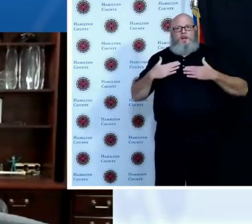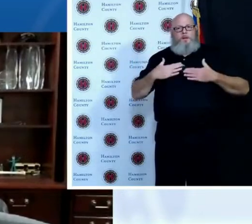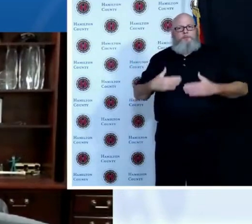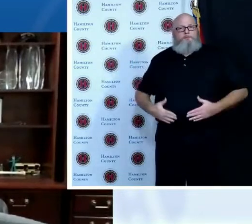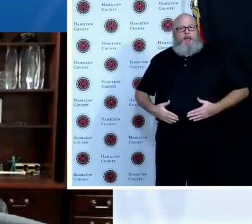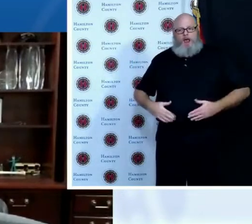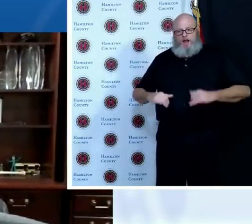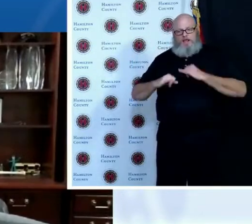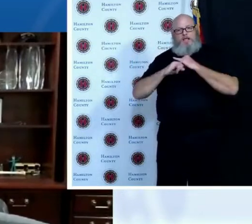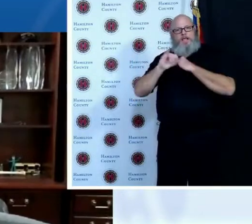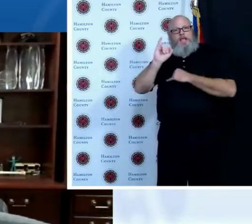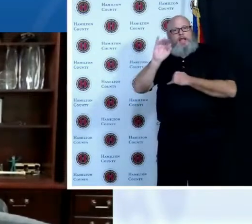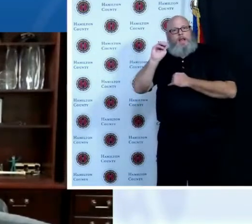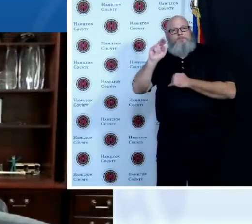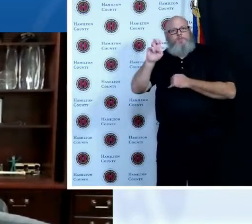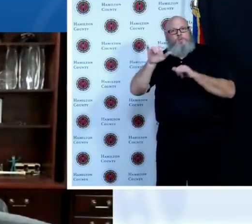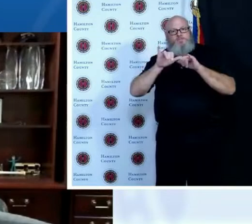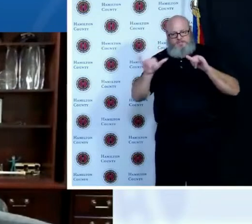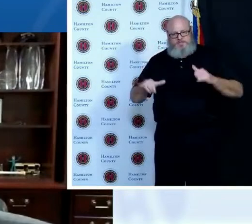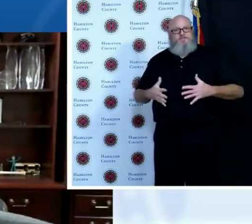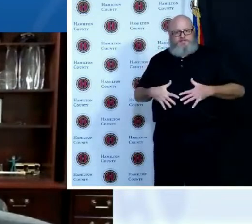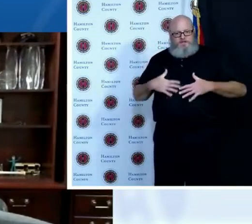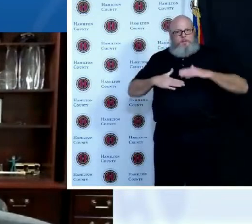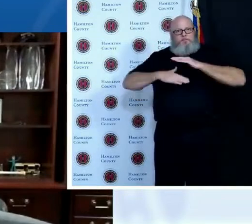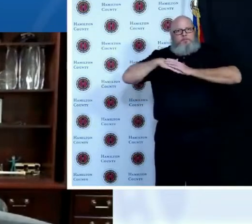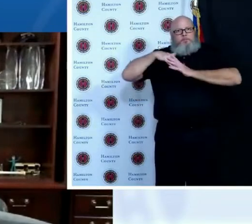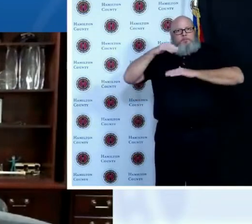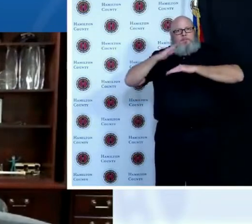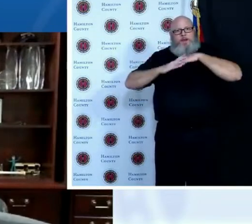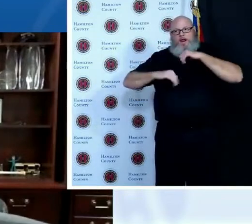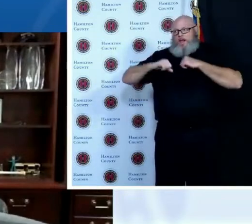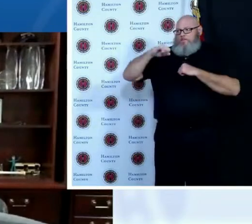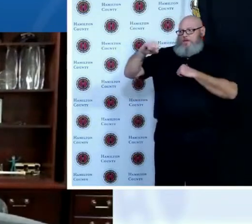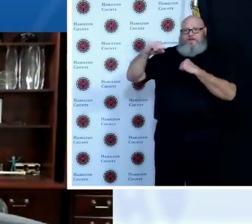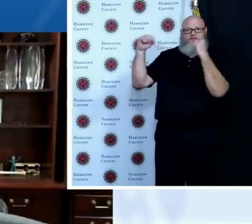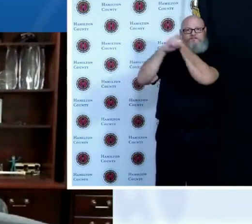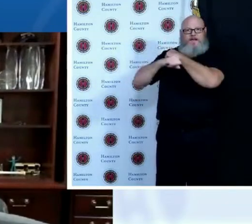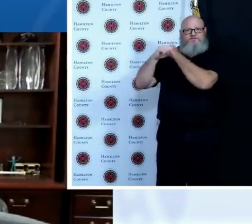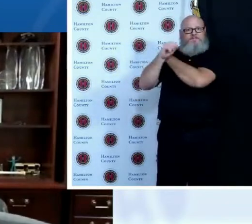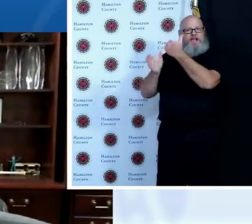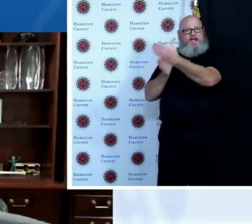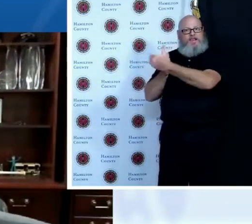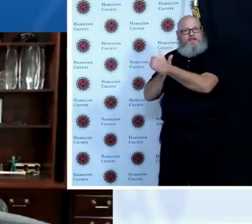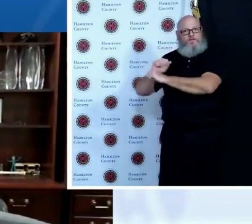there really is a an indicator that it's working and so but we do anticipate that with the second